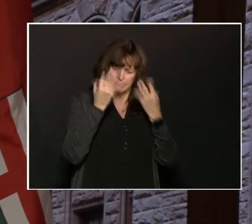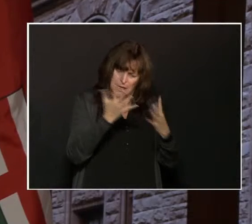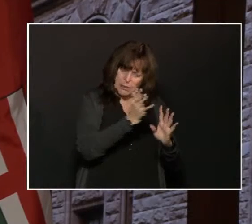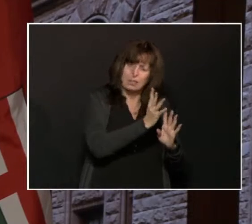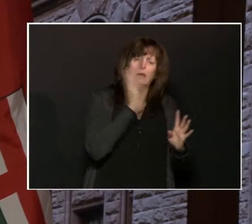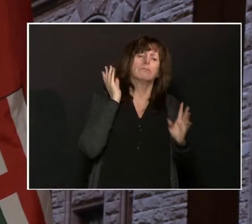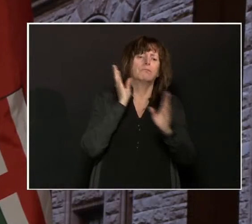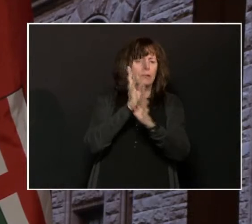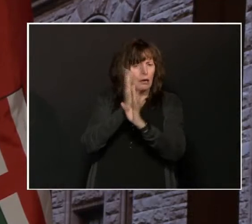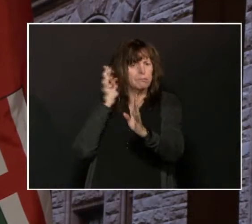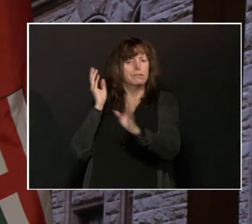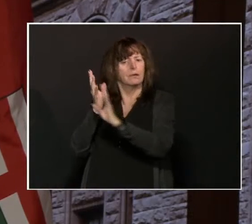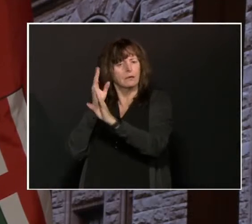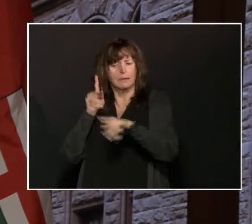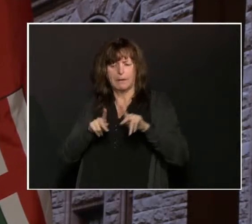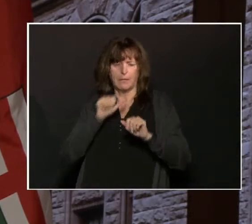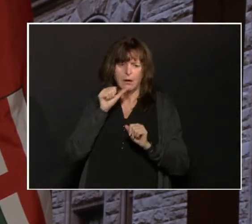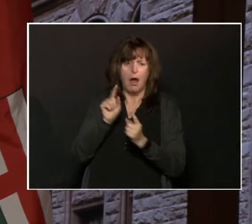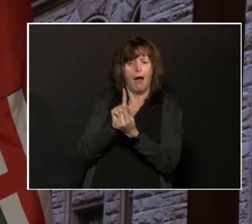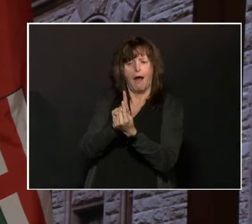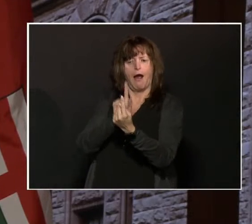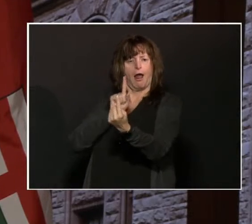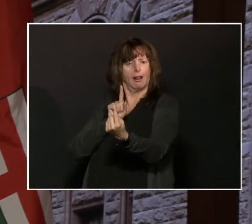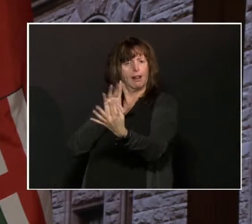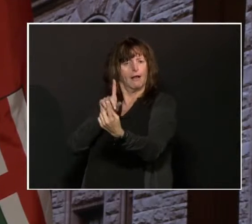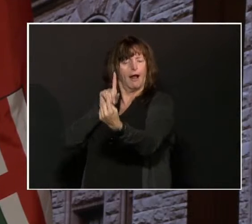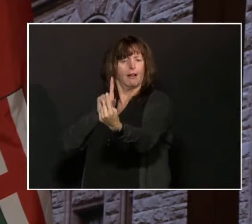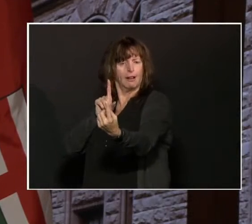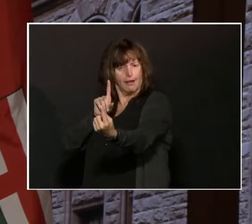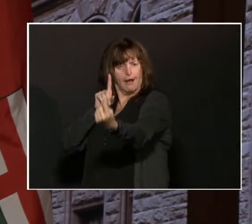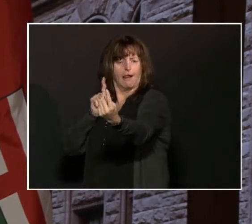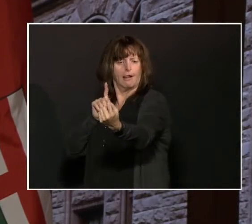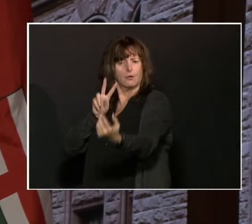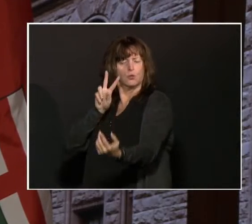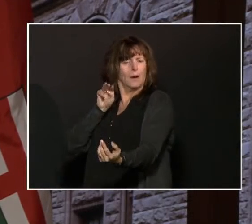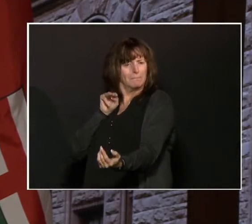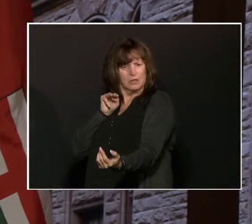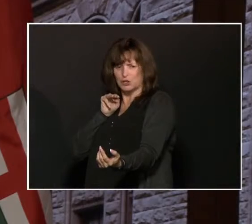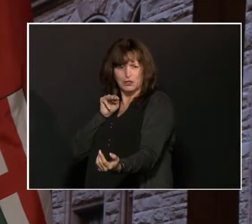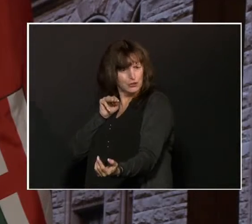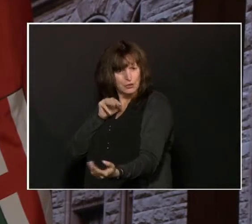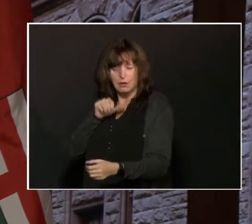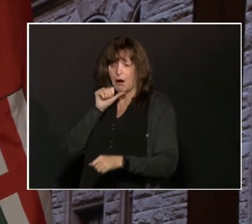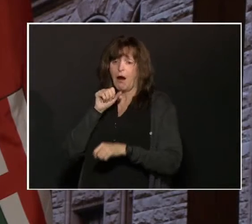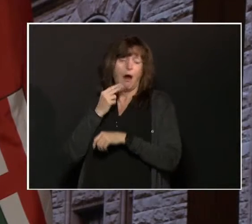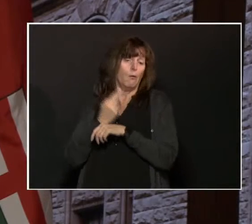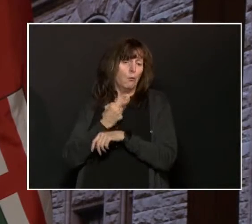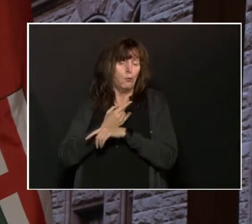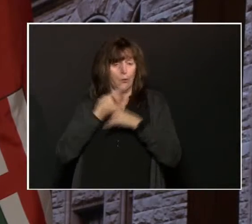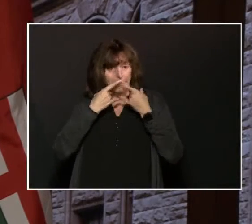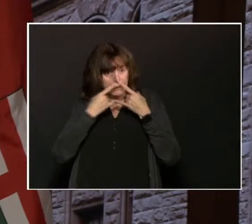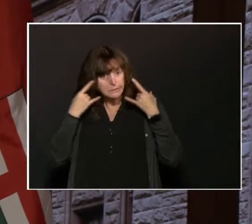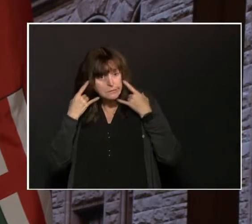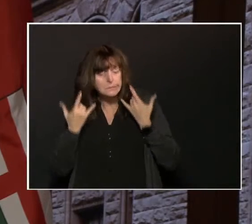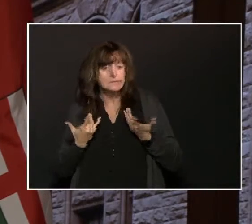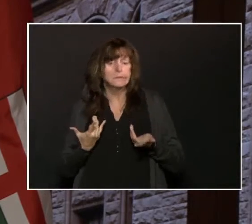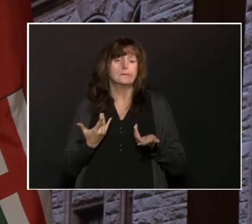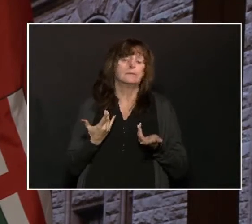CASES WILL CONTINUE TO GROW FOR A. OF TIME THEN CASES WILL CONTINUE TO GROW FOR A. OF TIME THEN THE A. OF TIME THEN THE DECLINE IN CONTACTS A. OF TIME THEN THE DECLINE IN CONTACTS BETWEEN